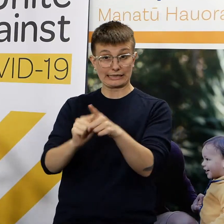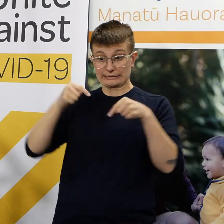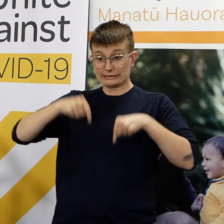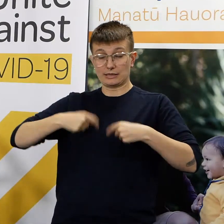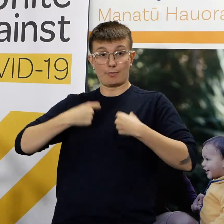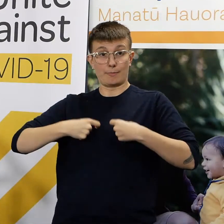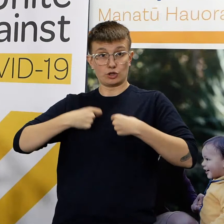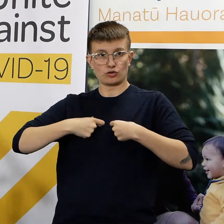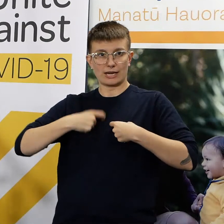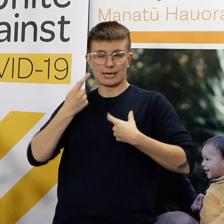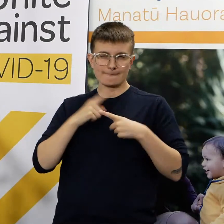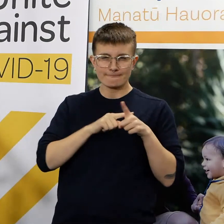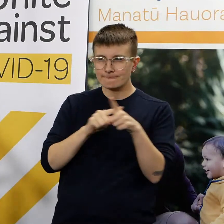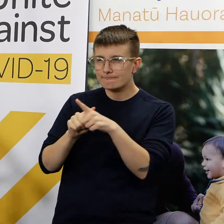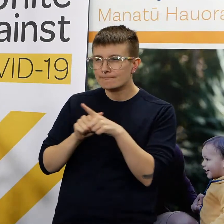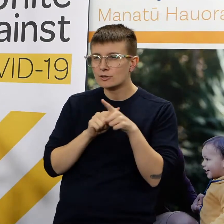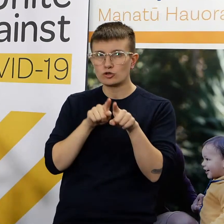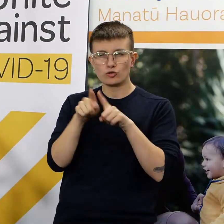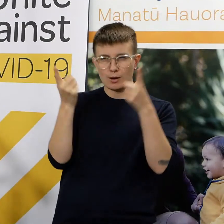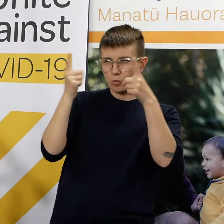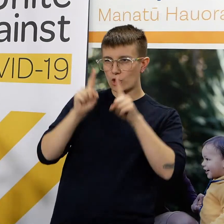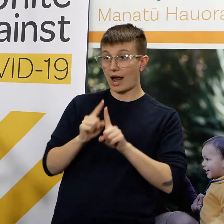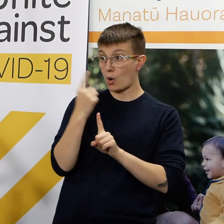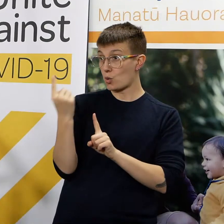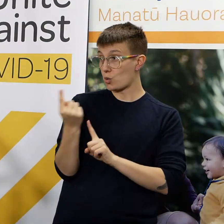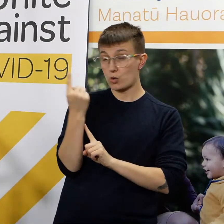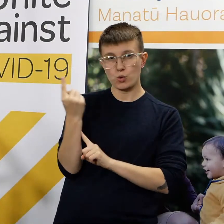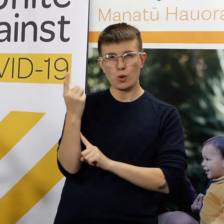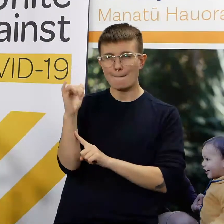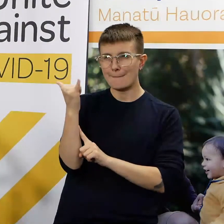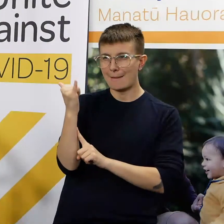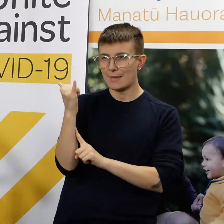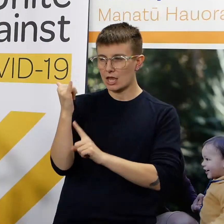have already deployed their mobile swabbing team